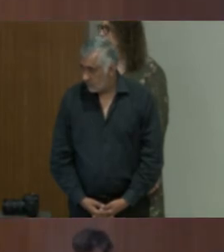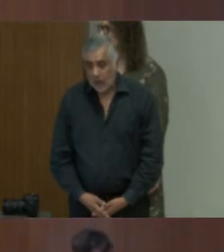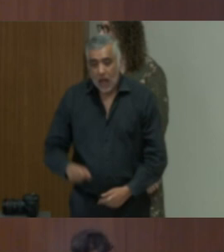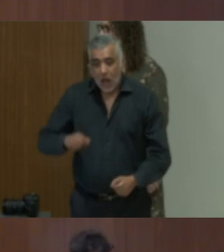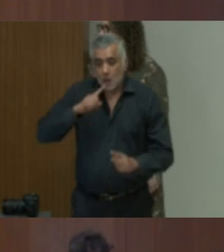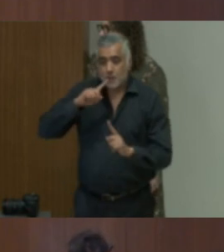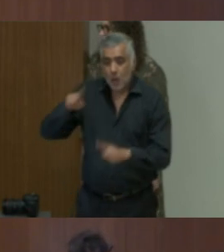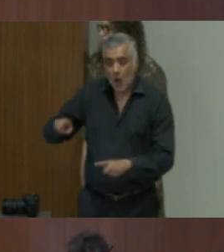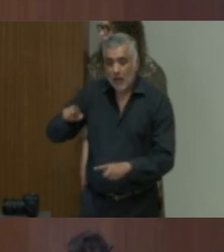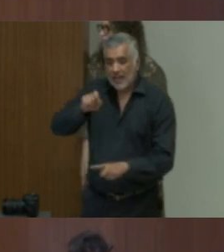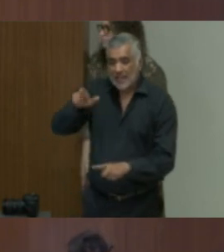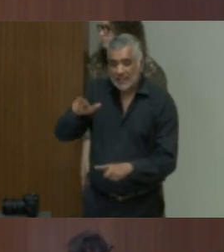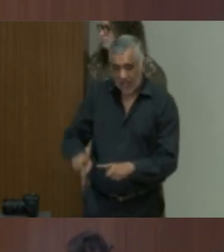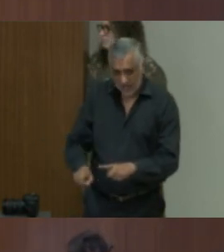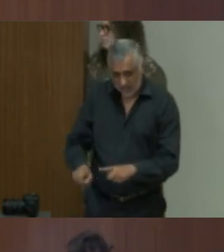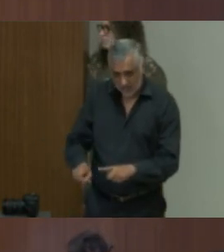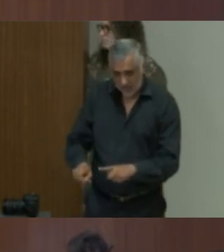because I know I can make use of the interpreter.